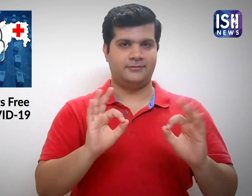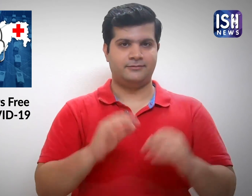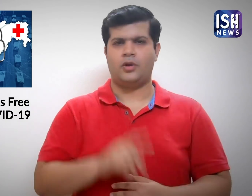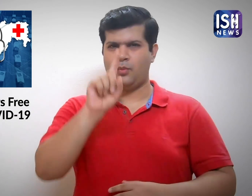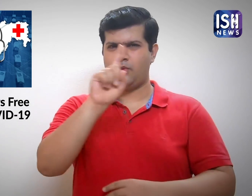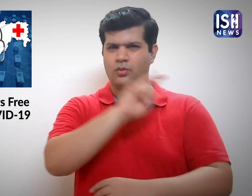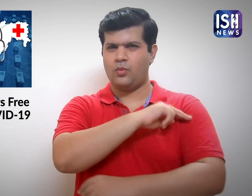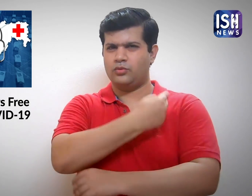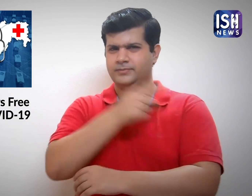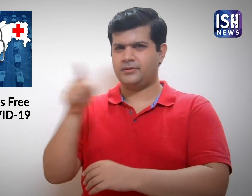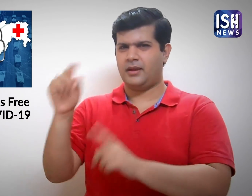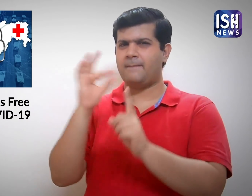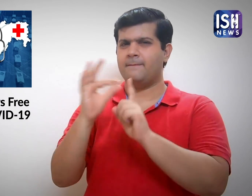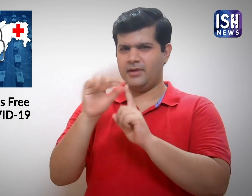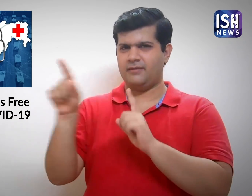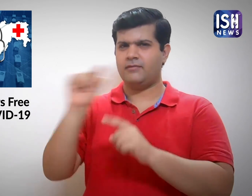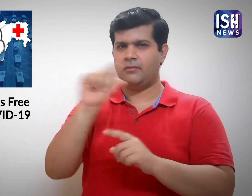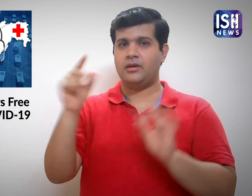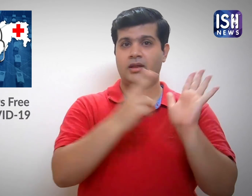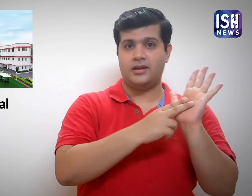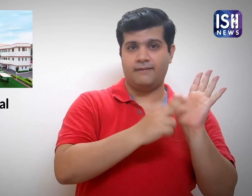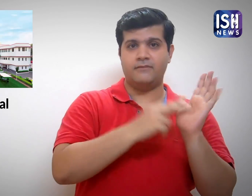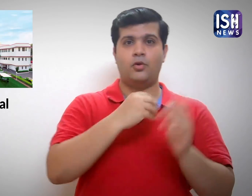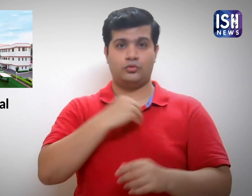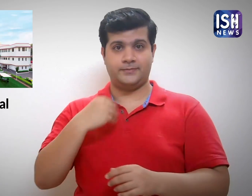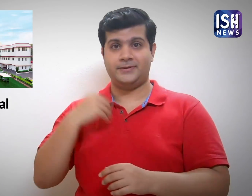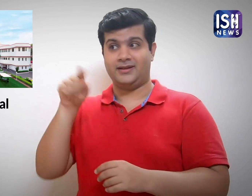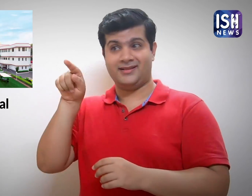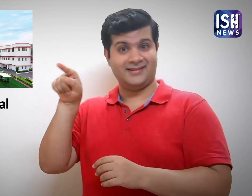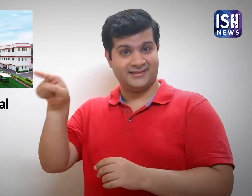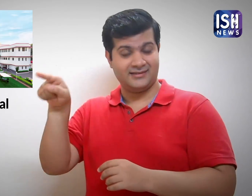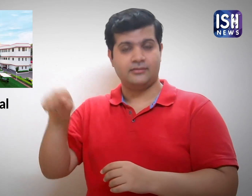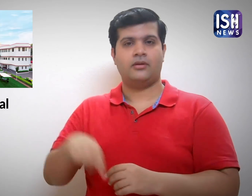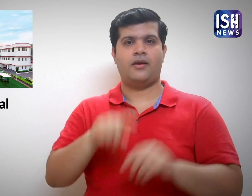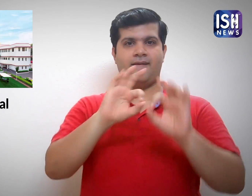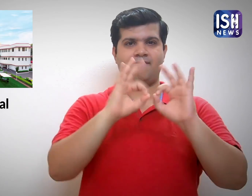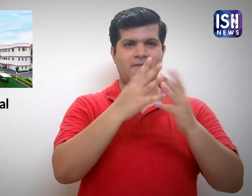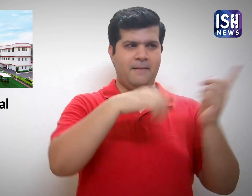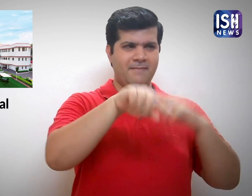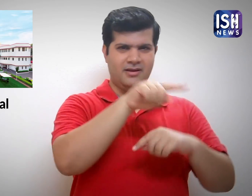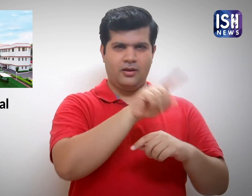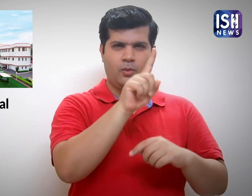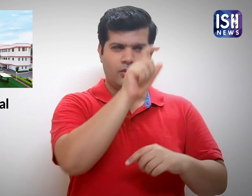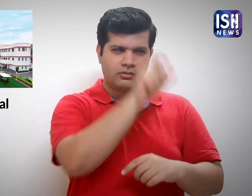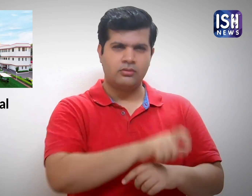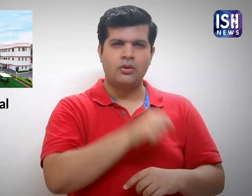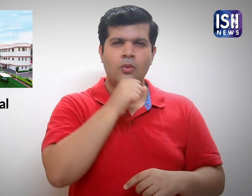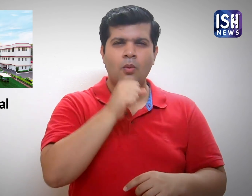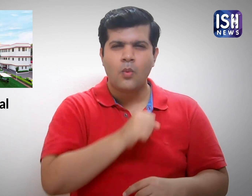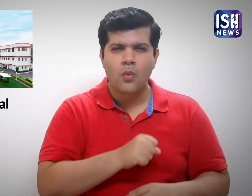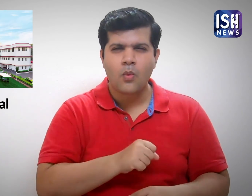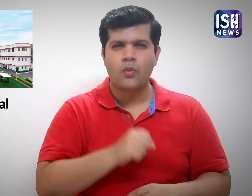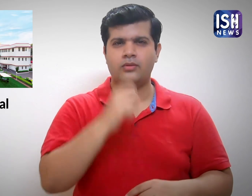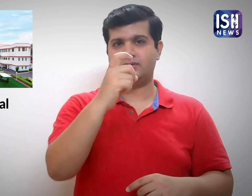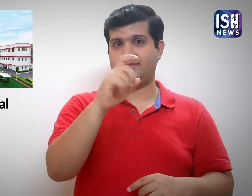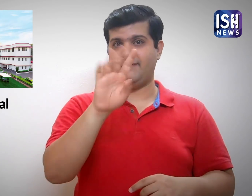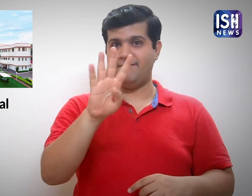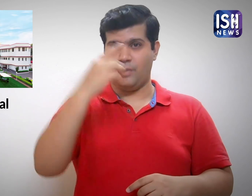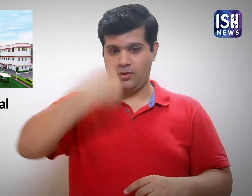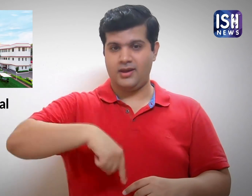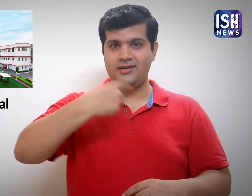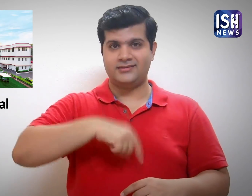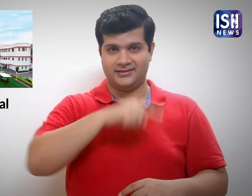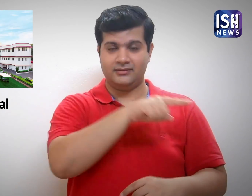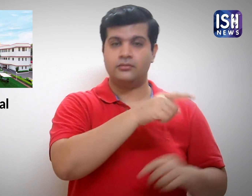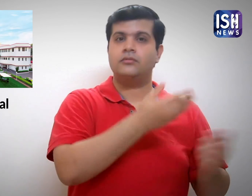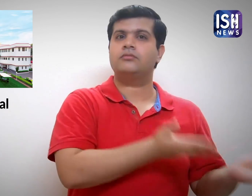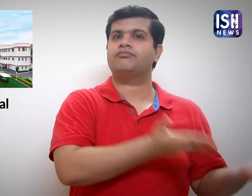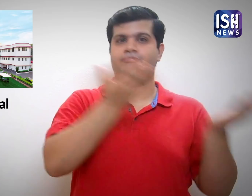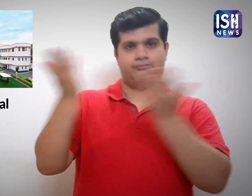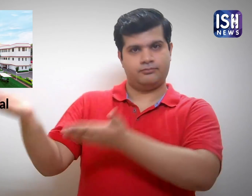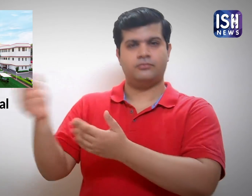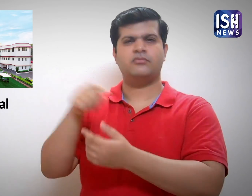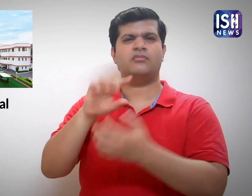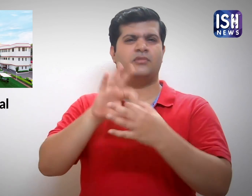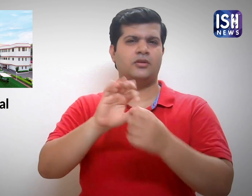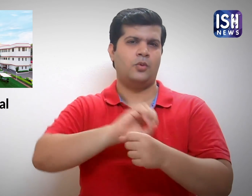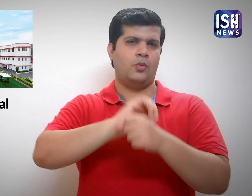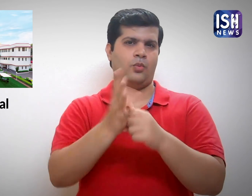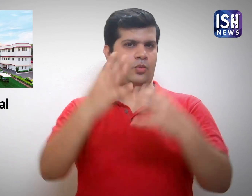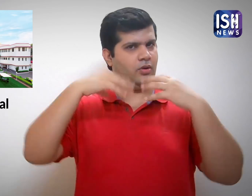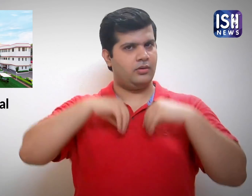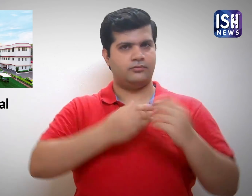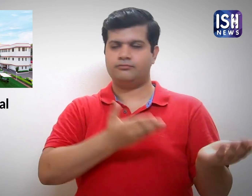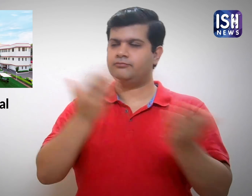A 74-year-old person was admitted to Nanavati Hospital for COVID-19.